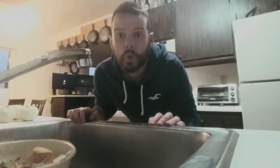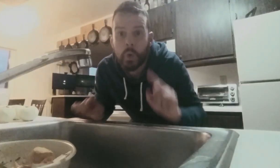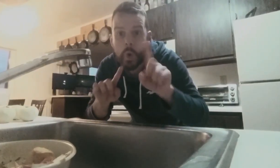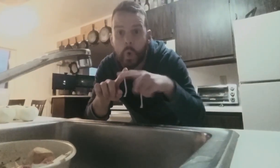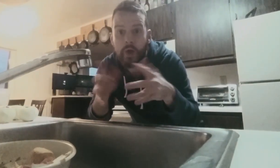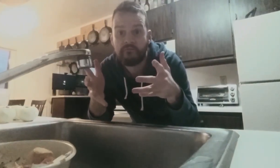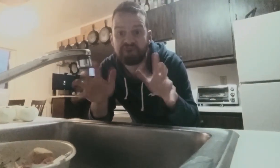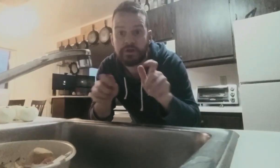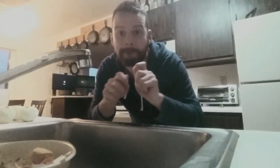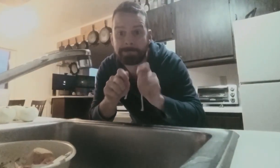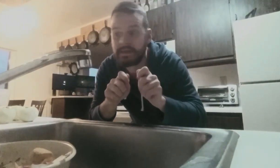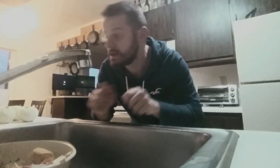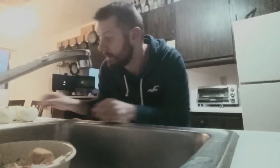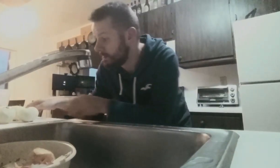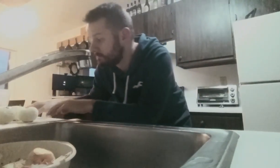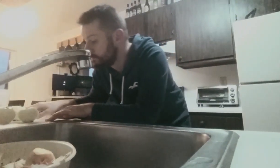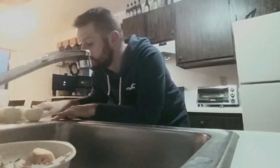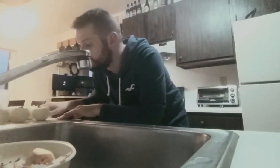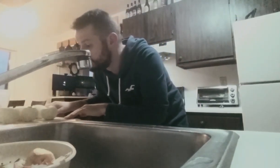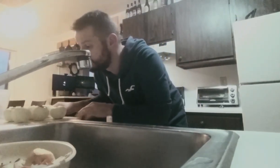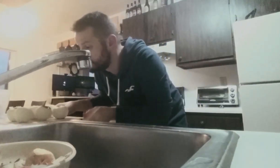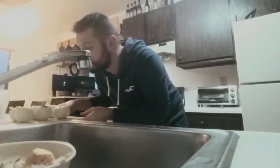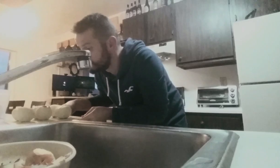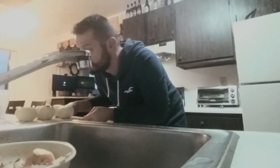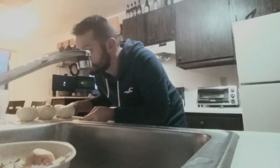When you're done with peeling --